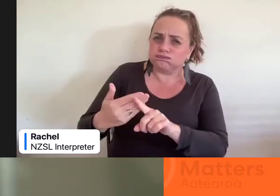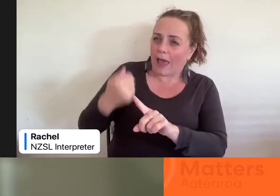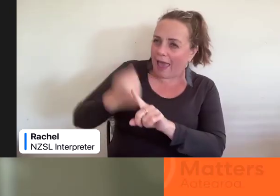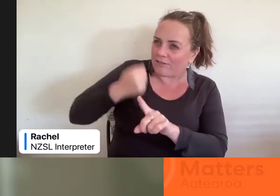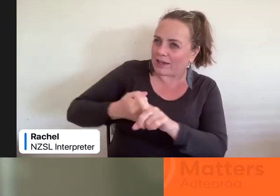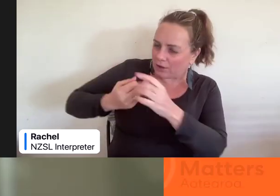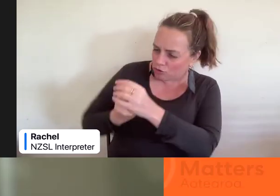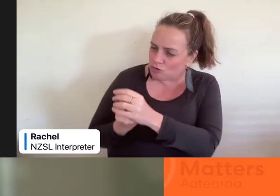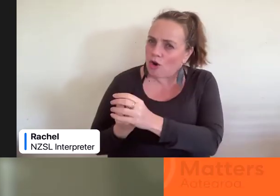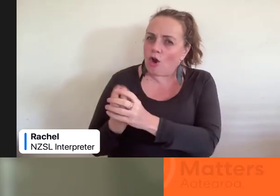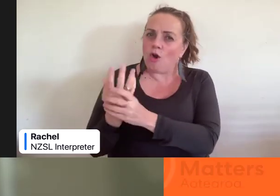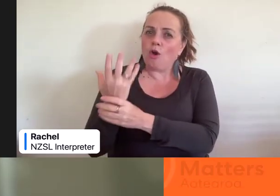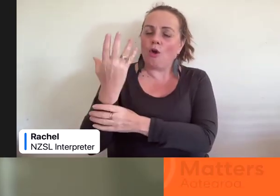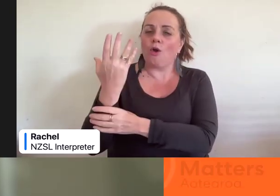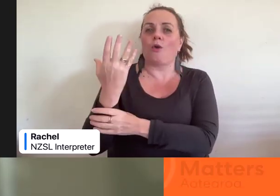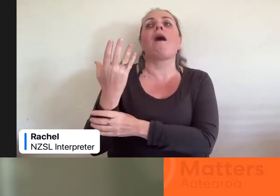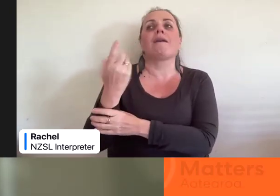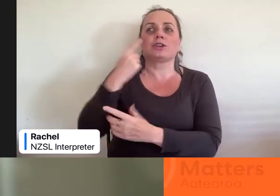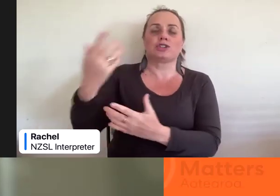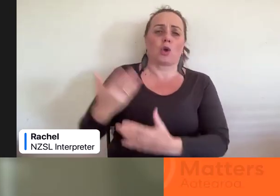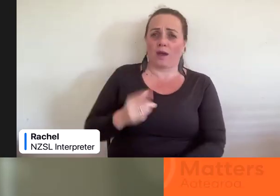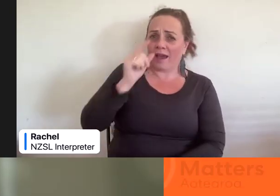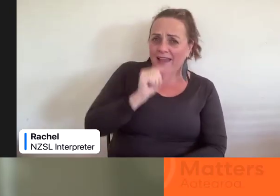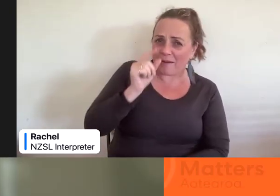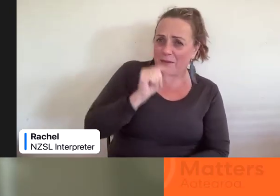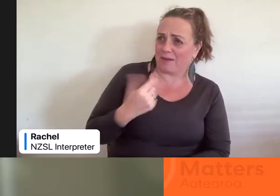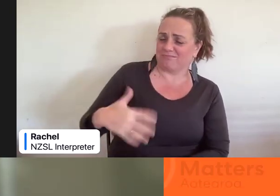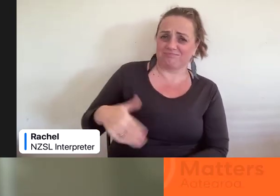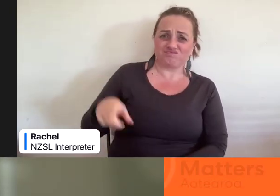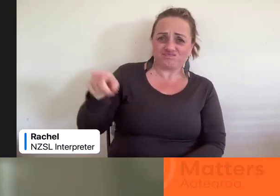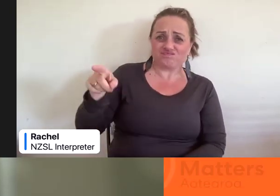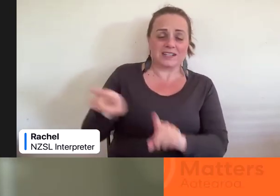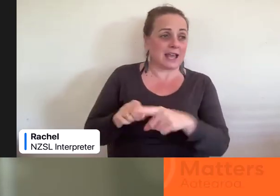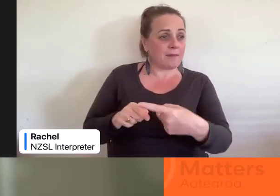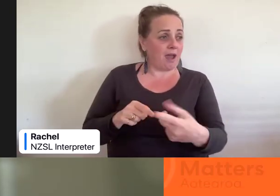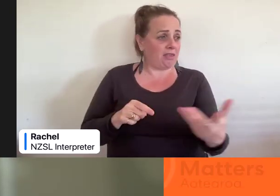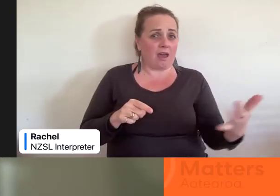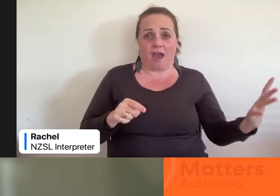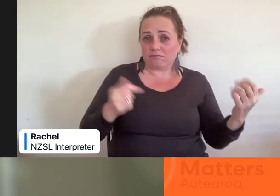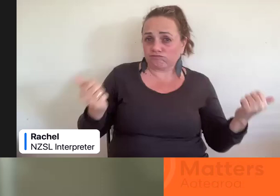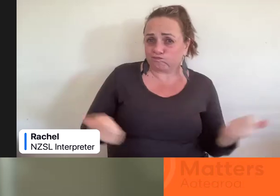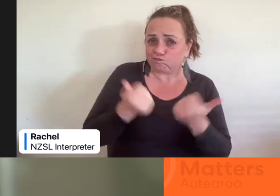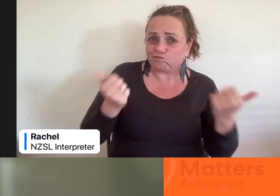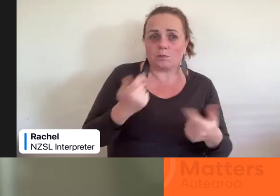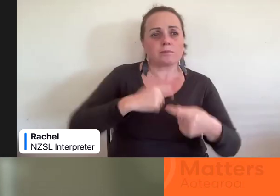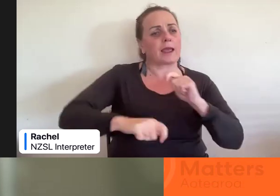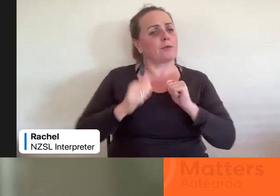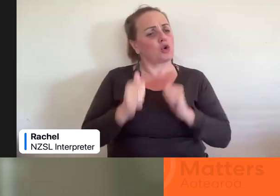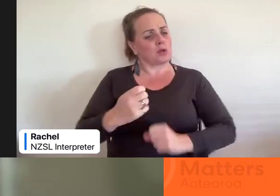that shows that he is very capable, as many others are, of becoming good self advocates and advocates